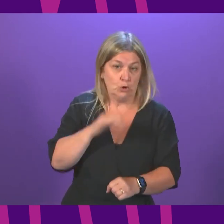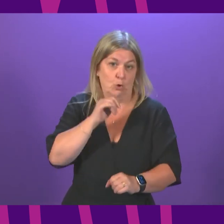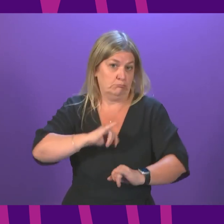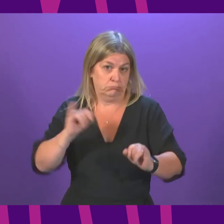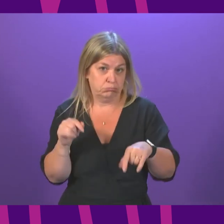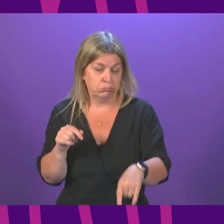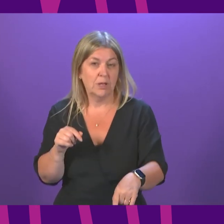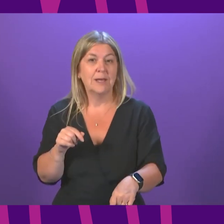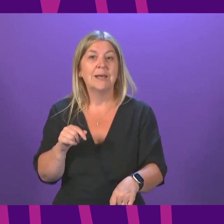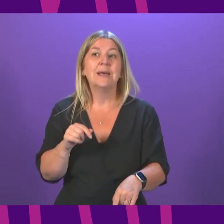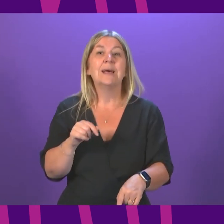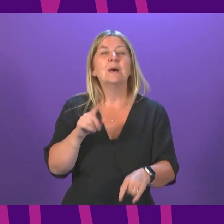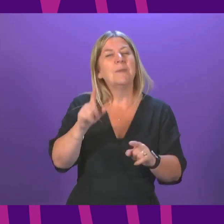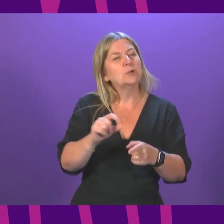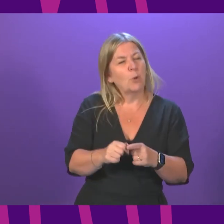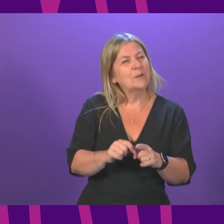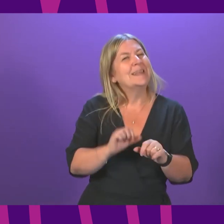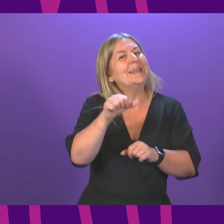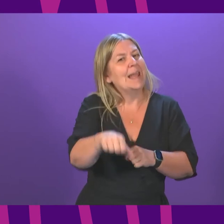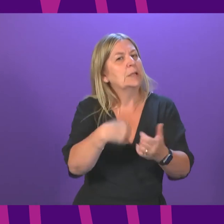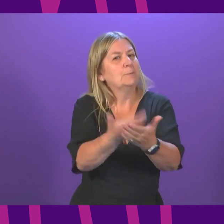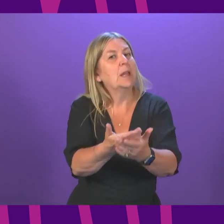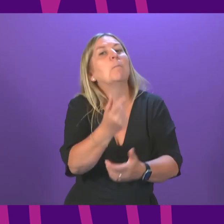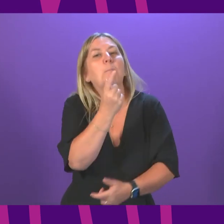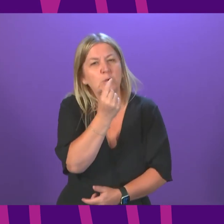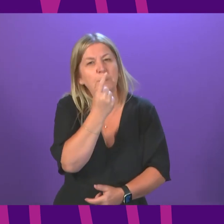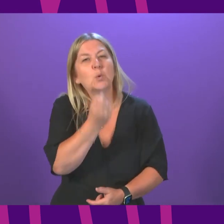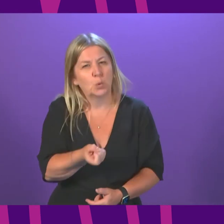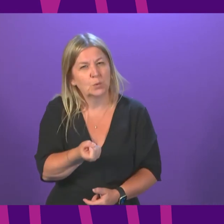the pandemic is not over and that, unfortunately, emergency legislation is still very much needed.